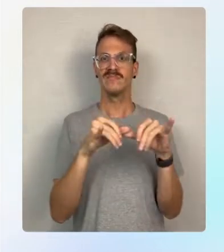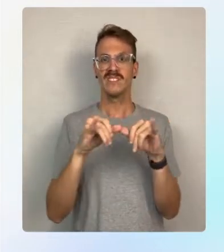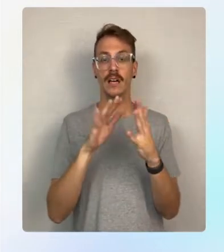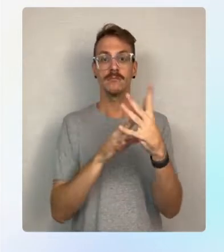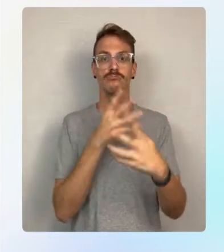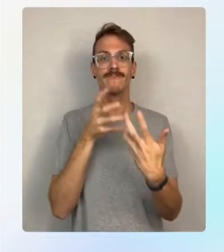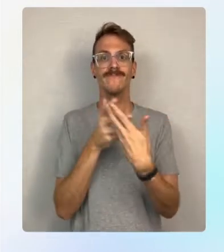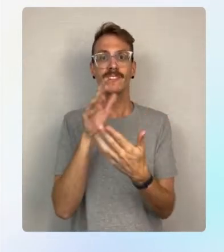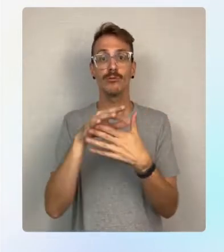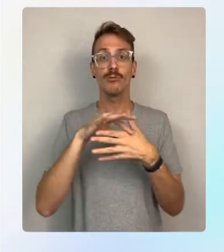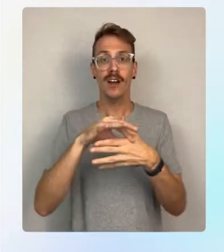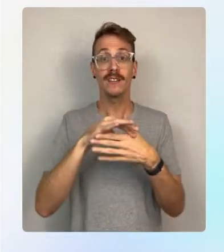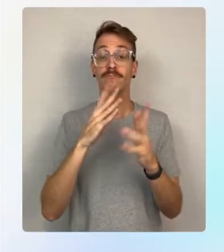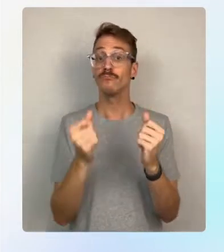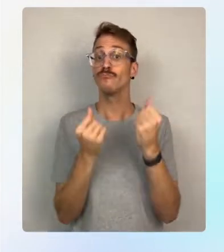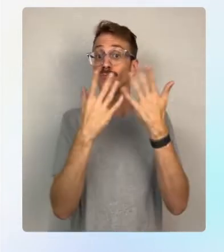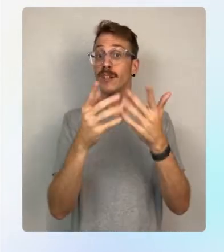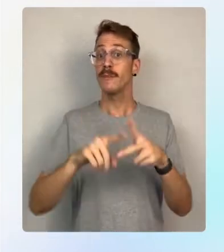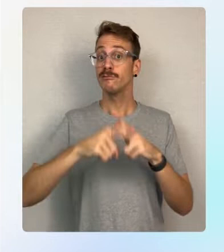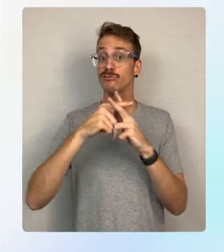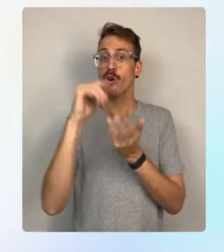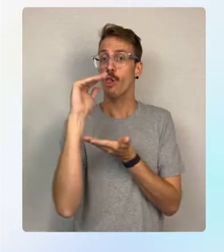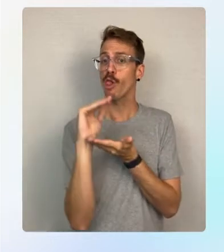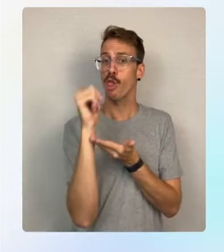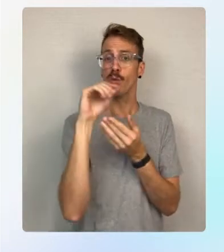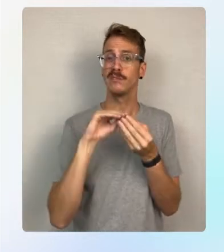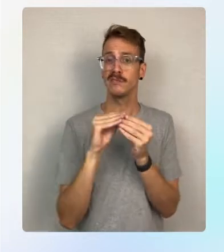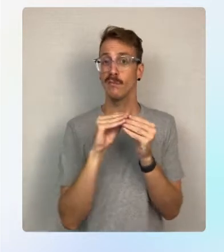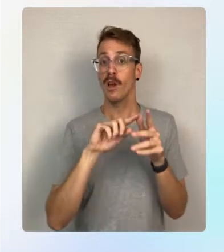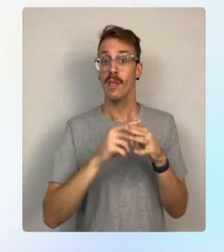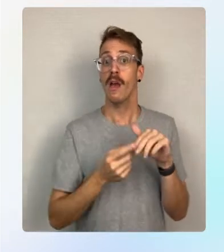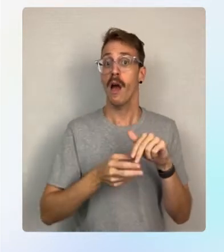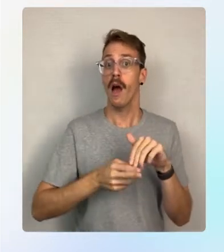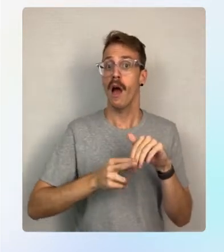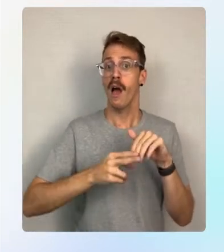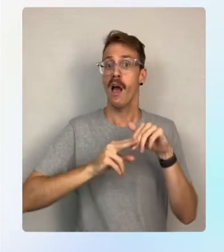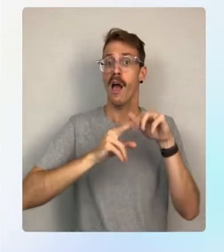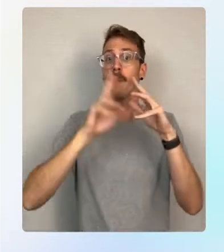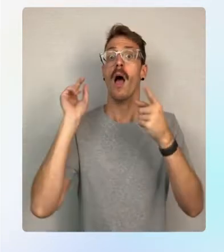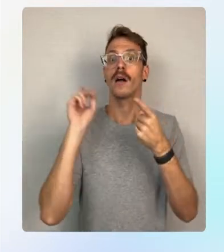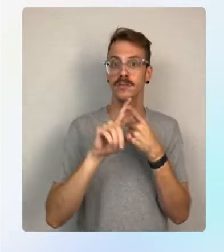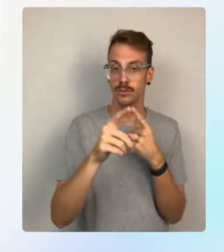We recommend to start at the lowest ETFR level and increase until you start